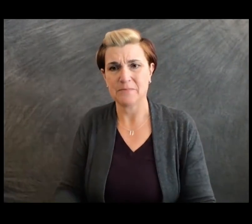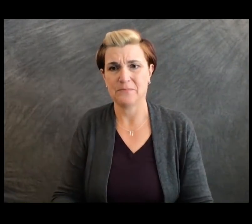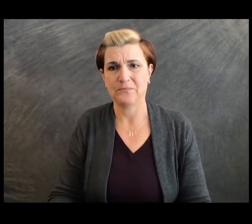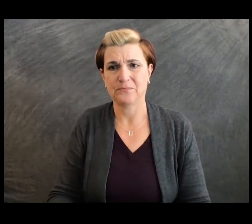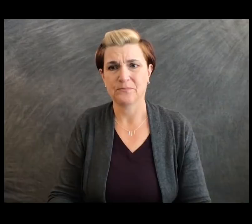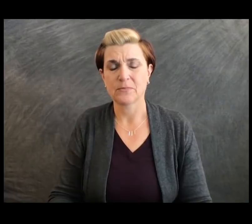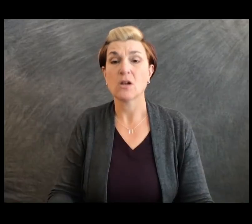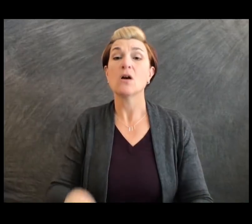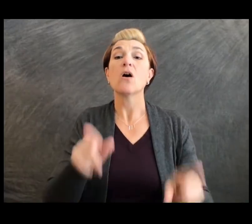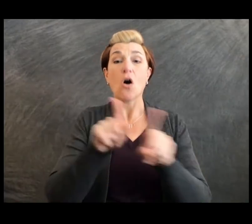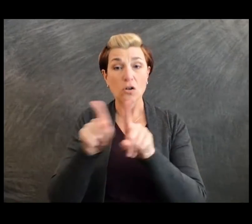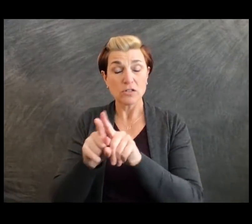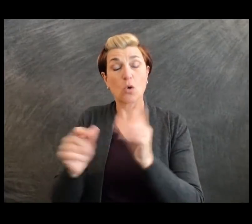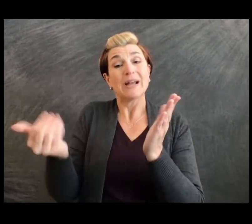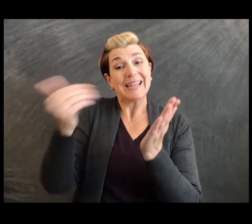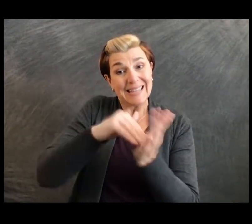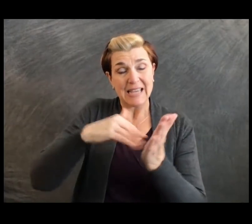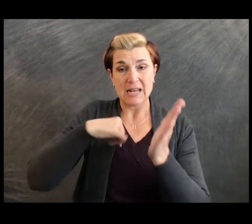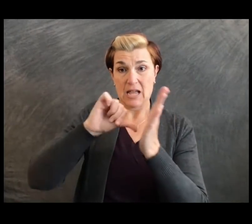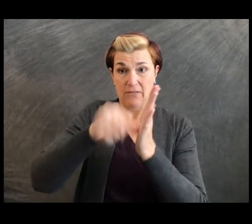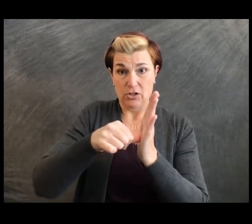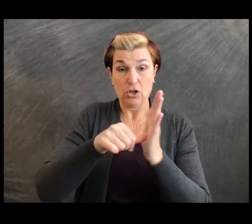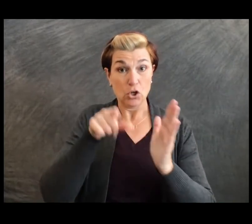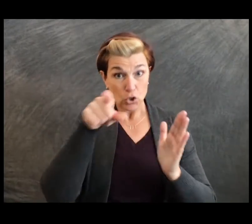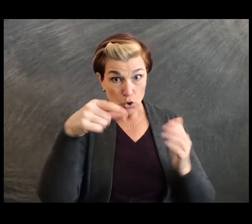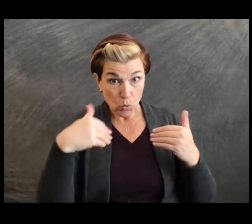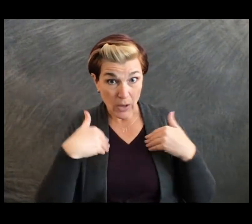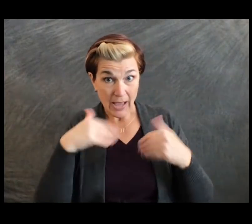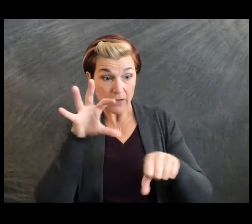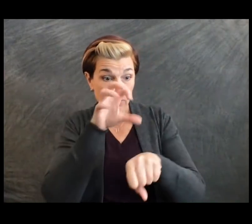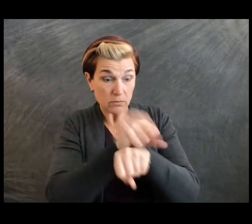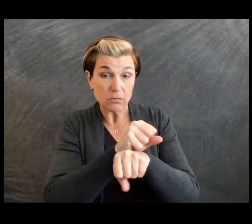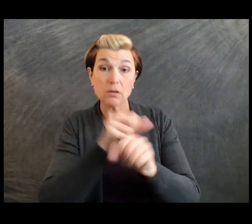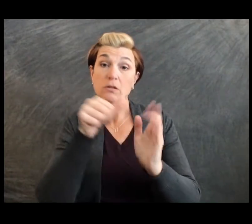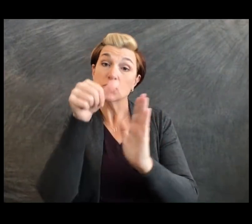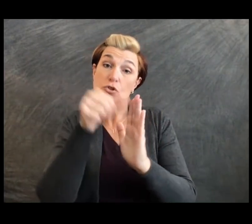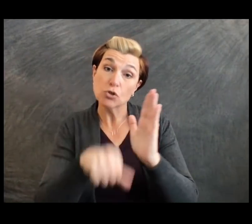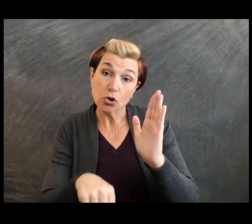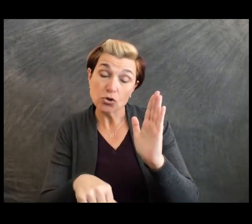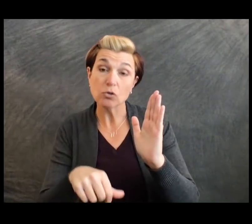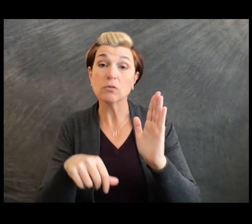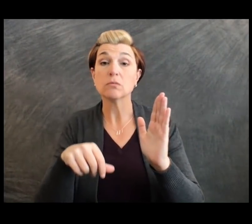elective medical and surgical procedures you don't want to not ever do them but